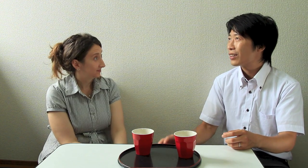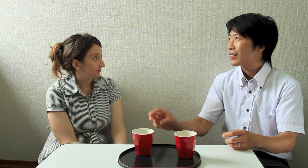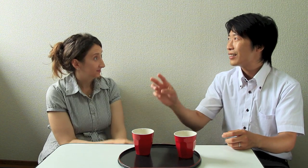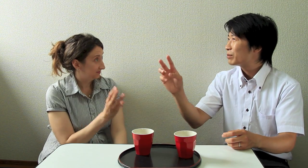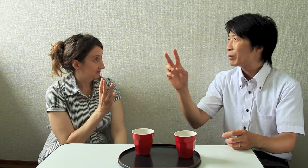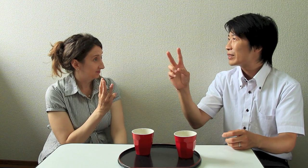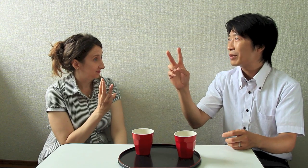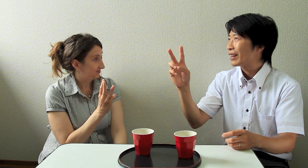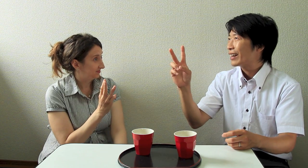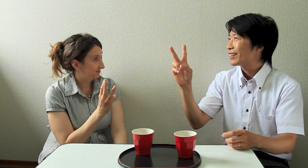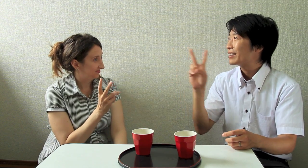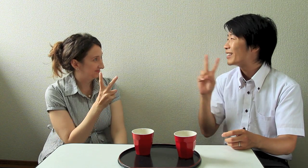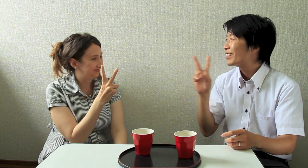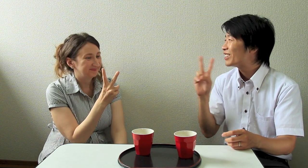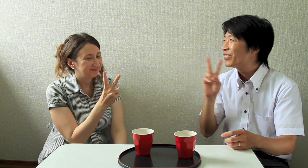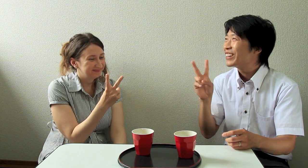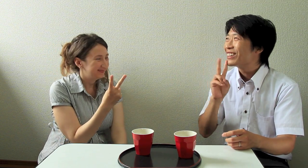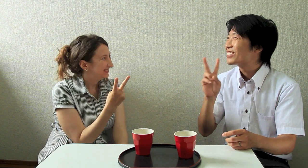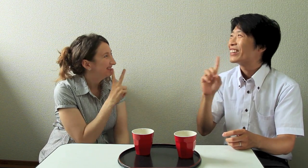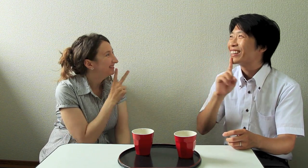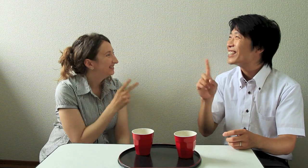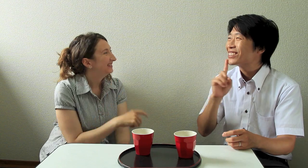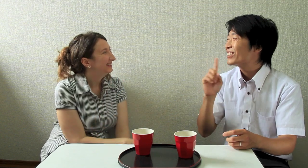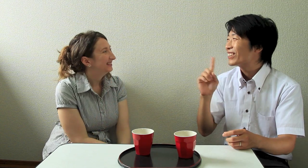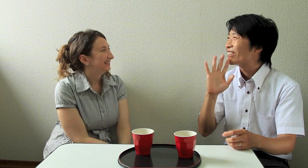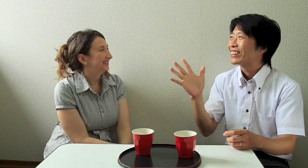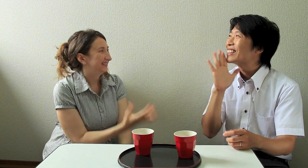I probably did something like this...